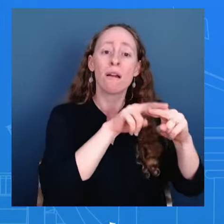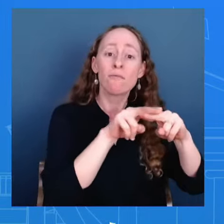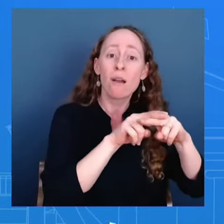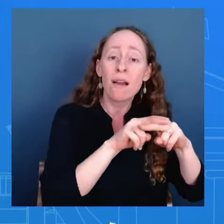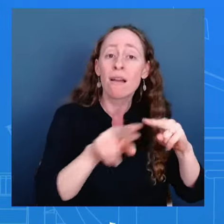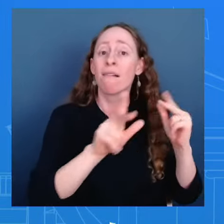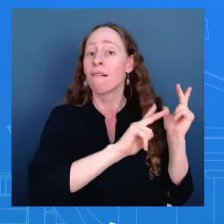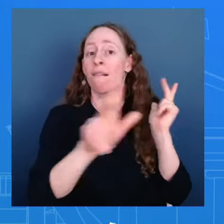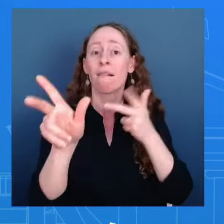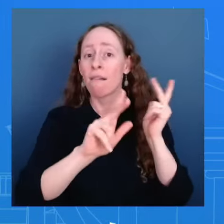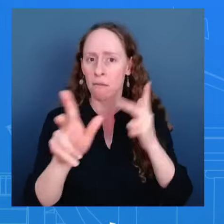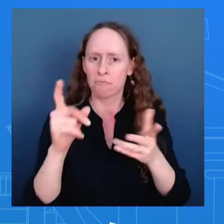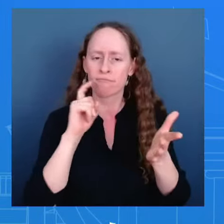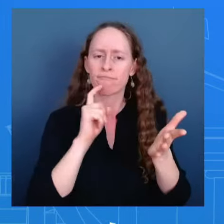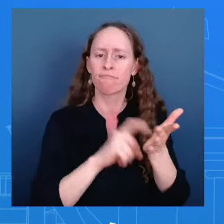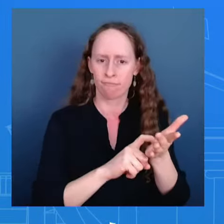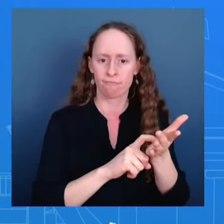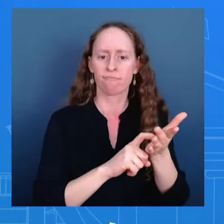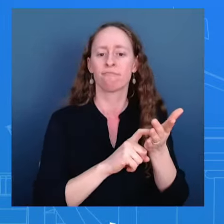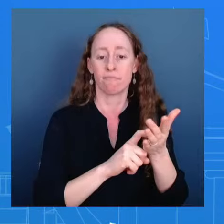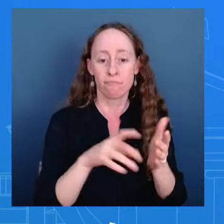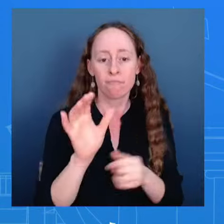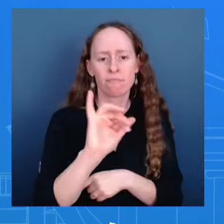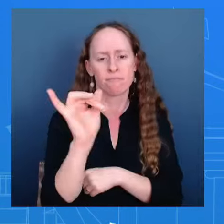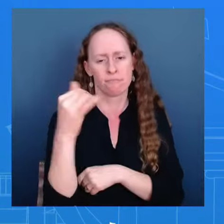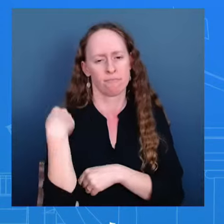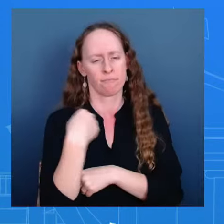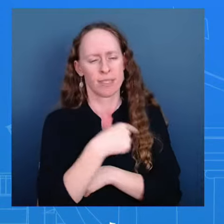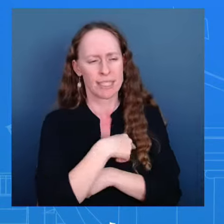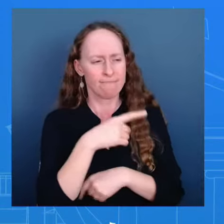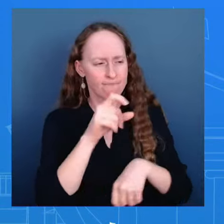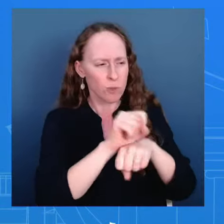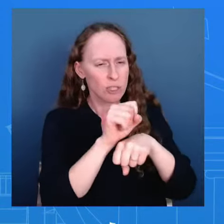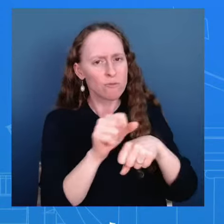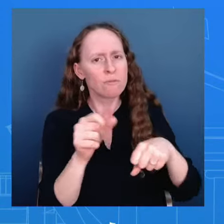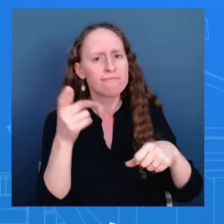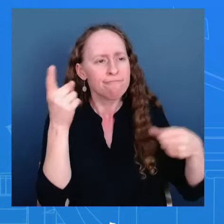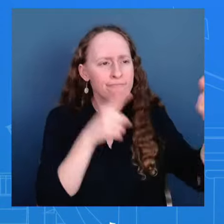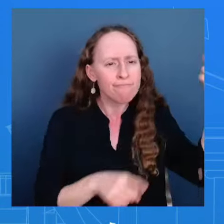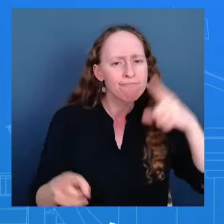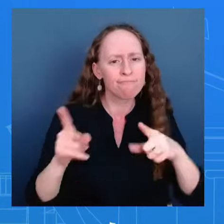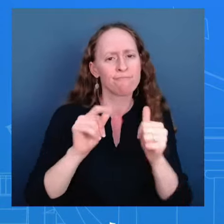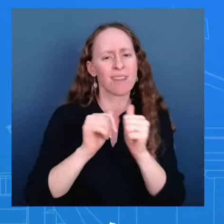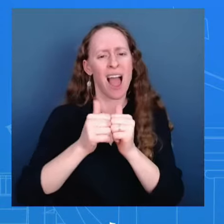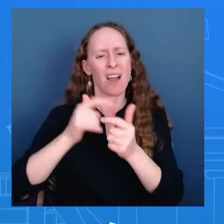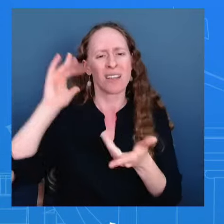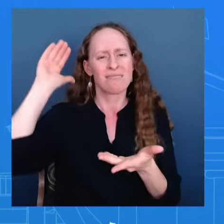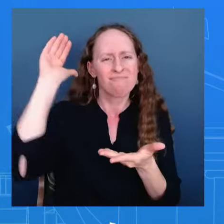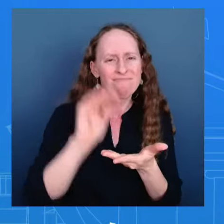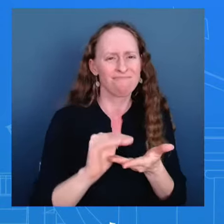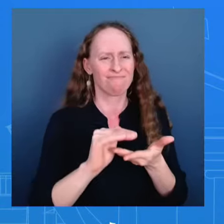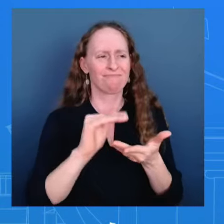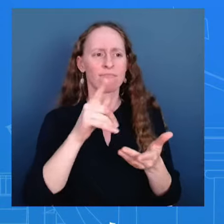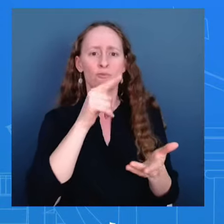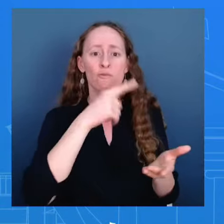on cracking down on these criminal gangs that are actually leading these efforts. So I'll get you a better answer,